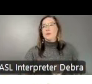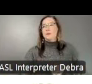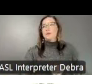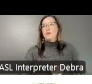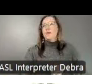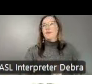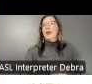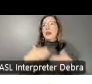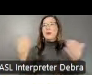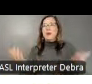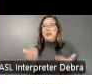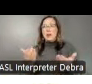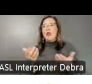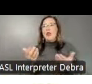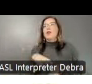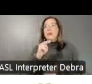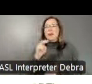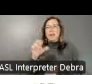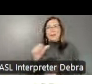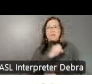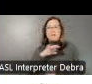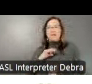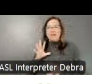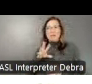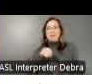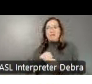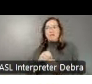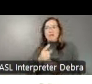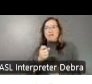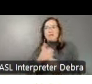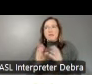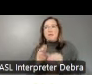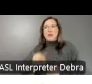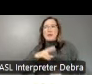annual meeting of the National Assembly of State Arts Agencies, as well as a chapter meeting of